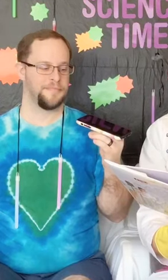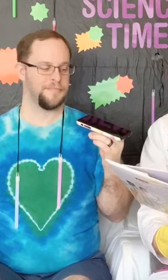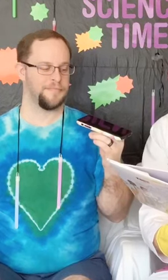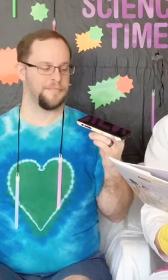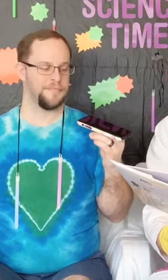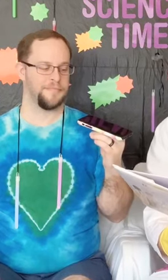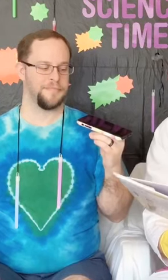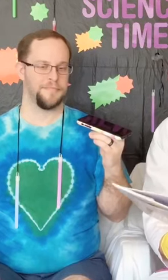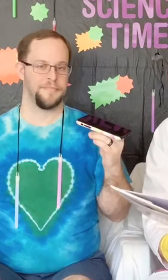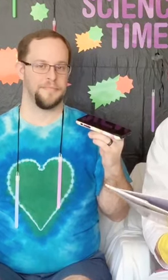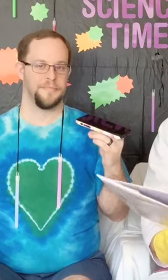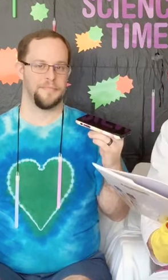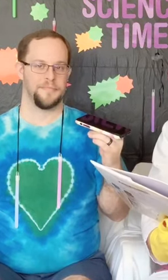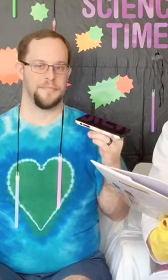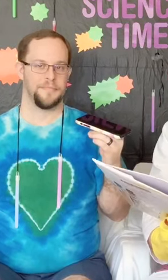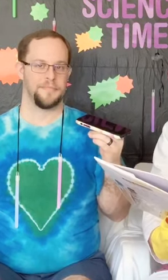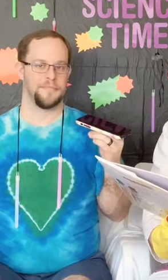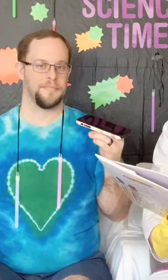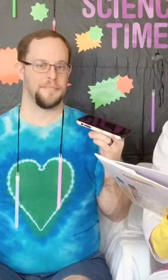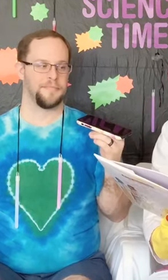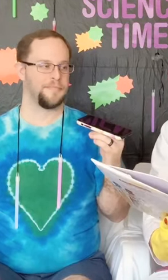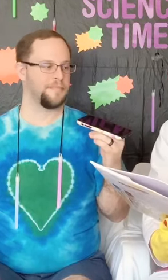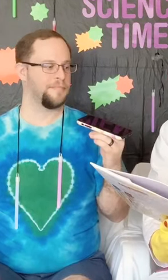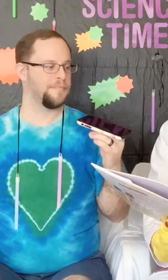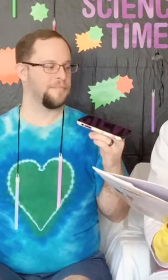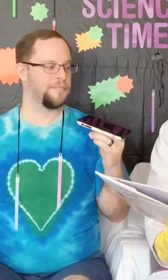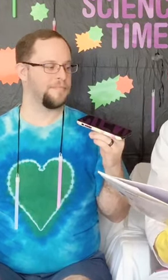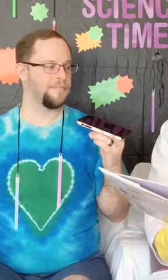led to three questions more. As Ada got thinking,